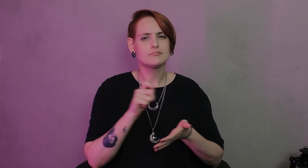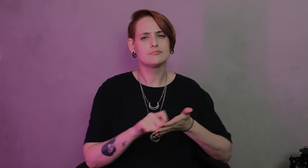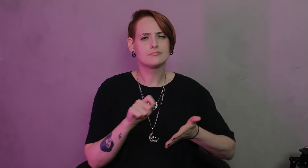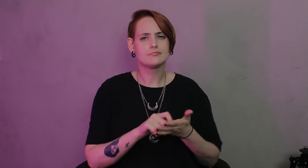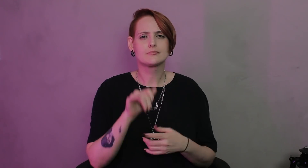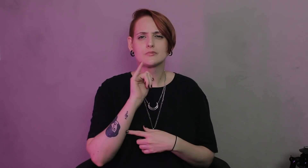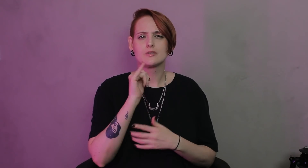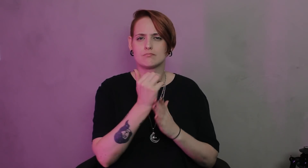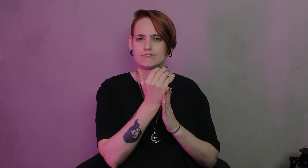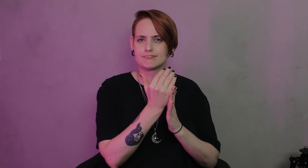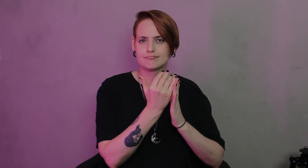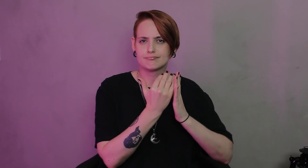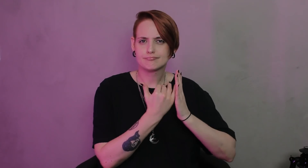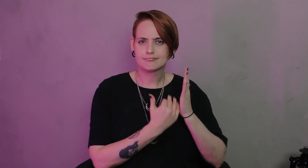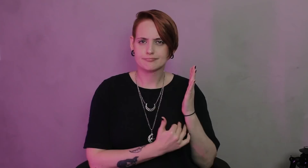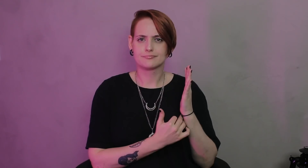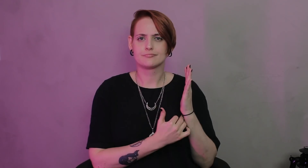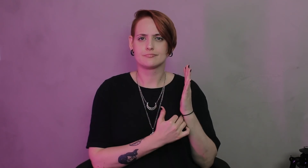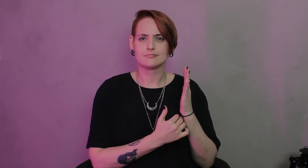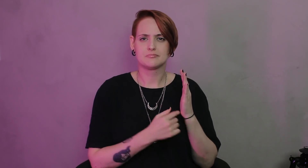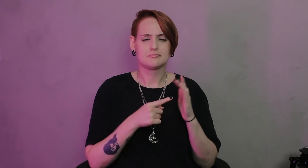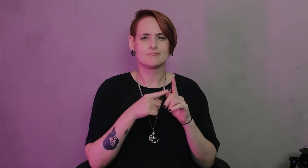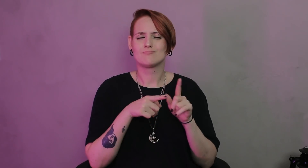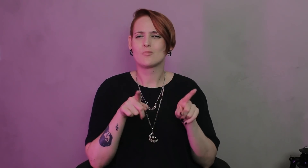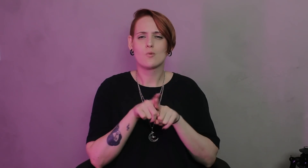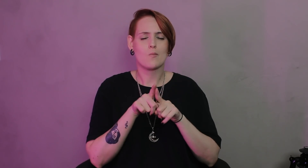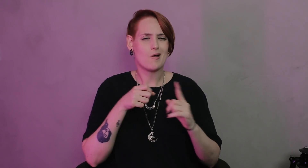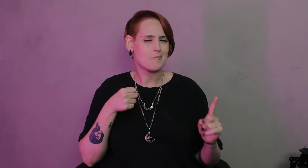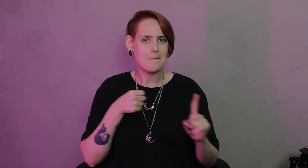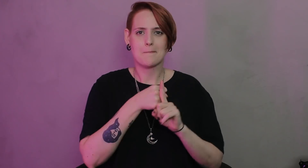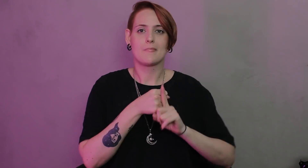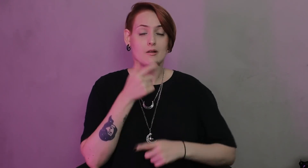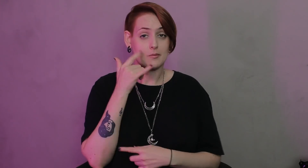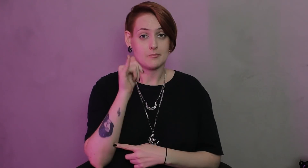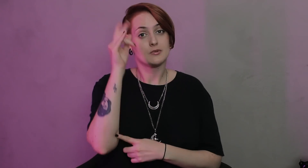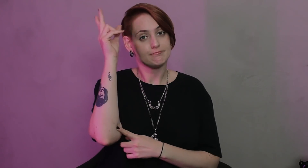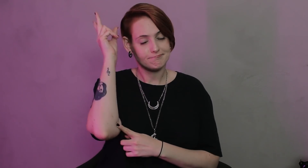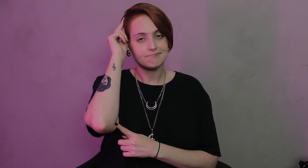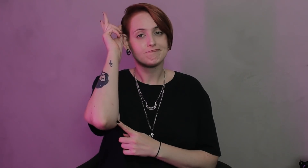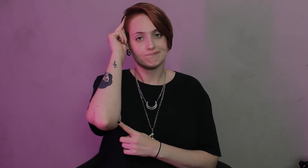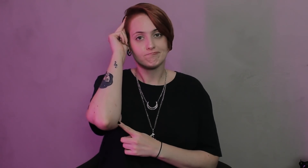The diary reports impacted Anne's father,